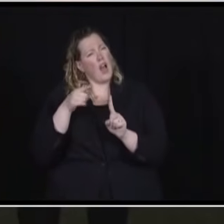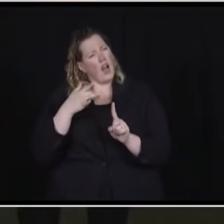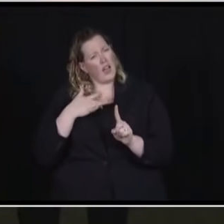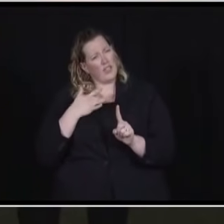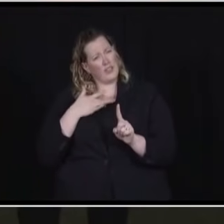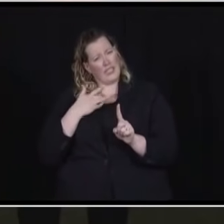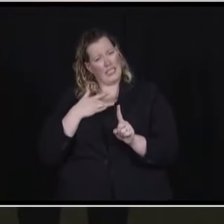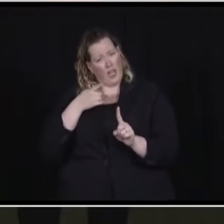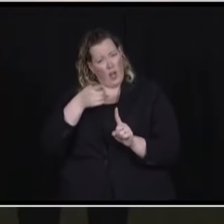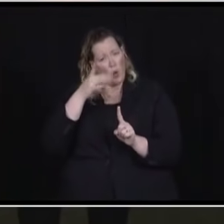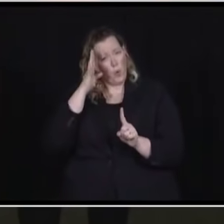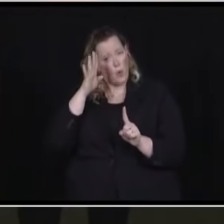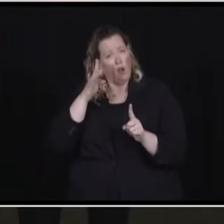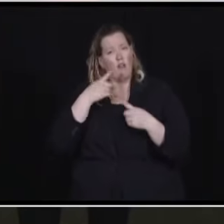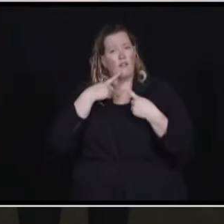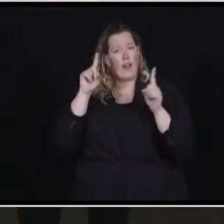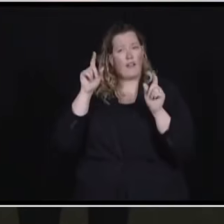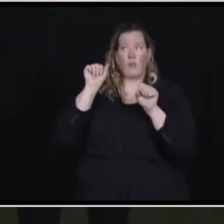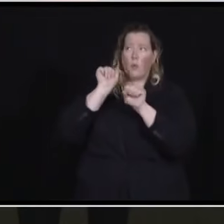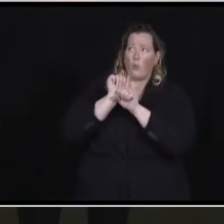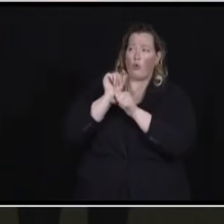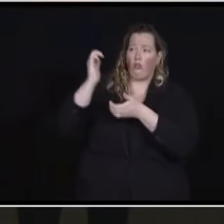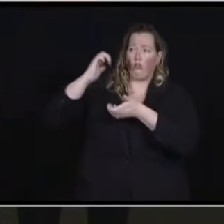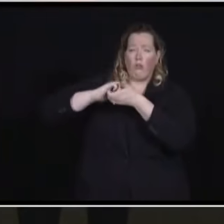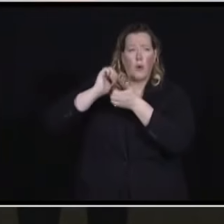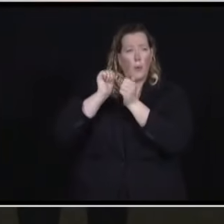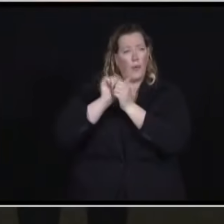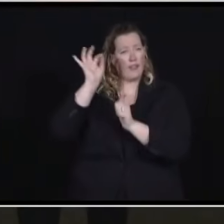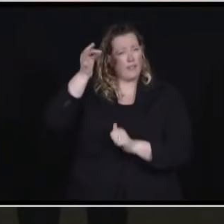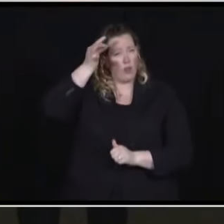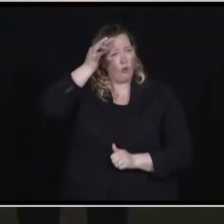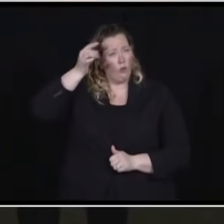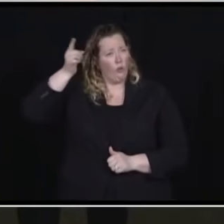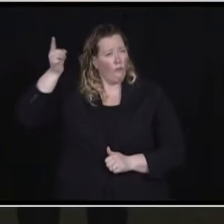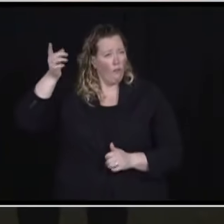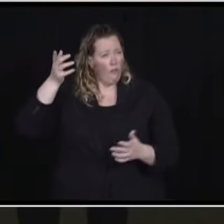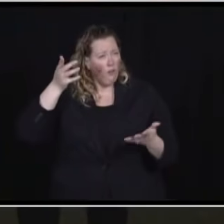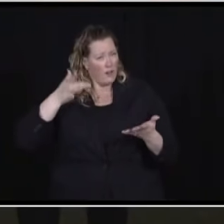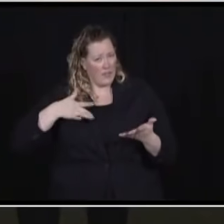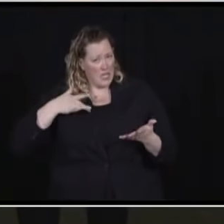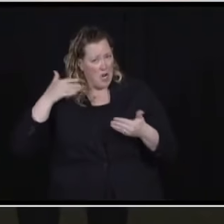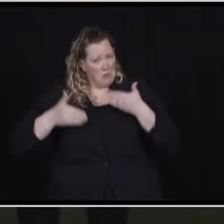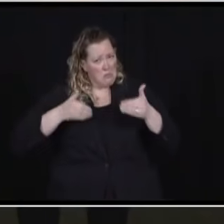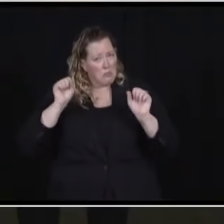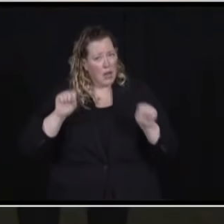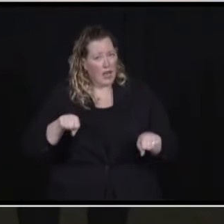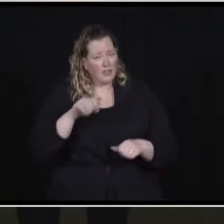make you feel better about working with the feds, working with another military guy trying to deal with the rollout?